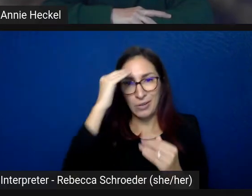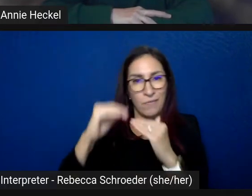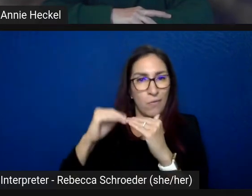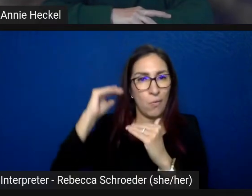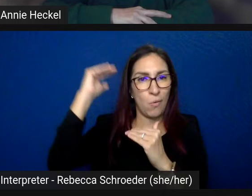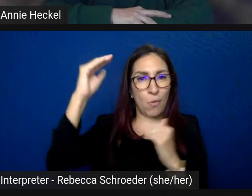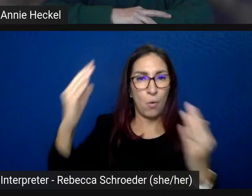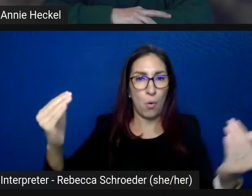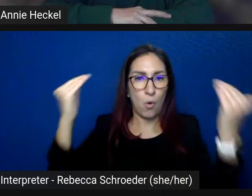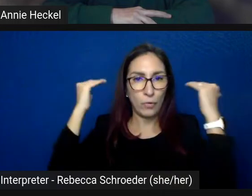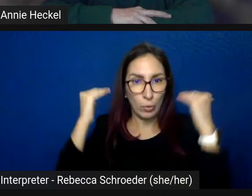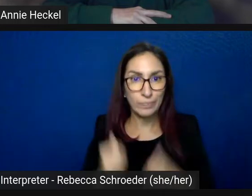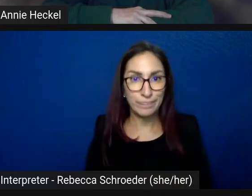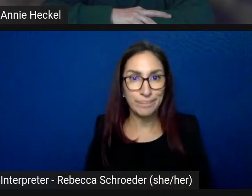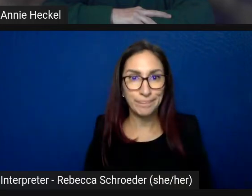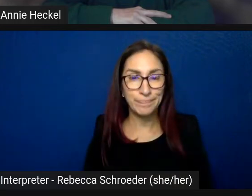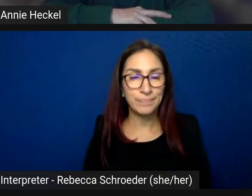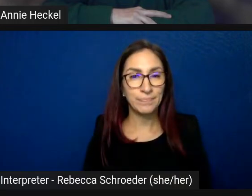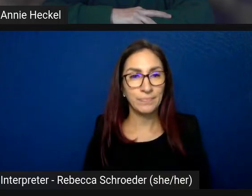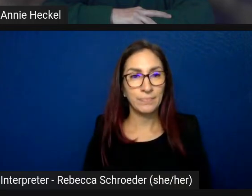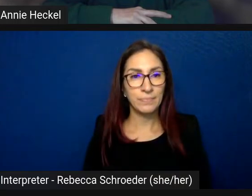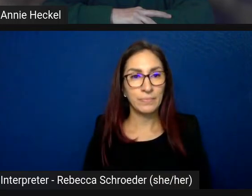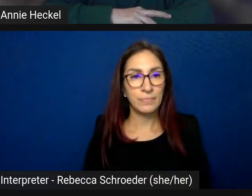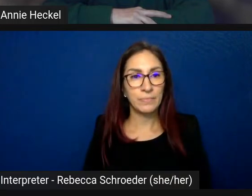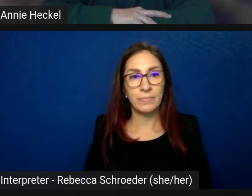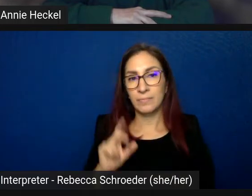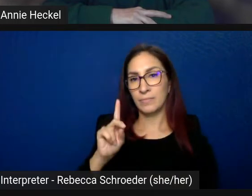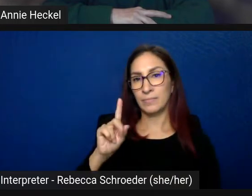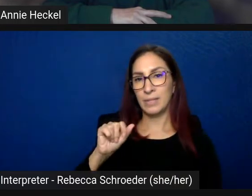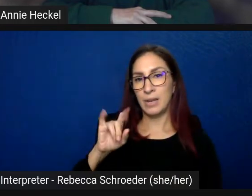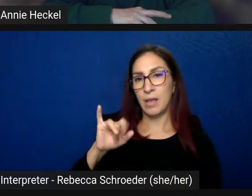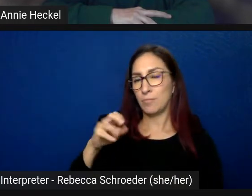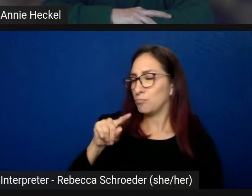Do you have a user style sheet thing